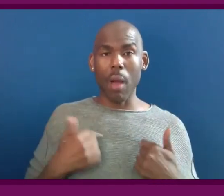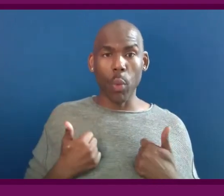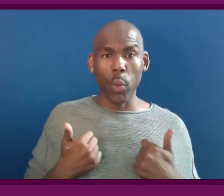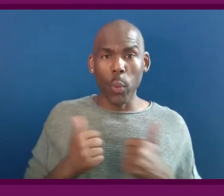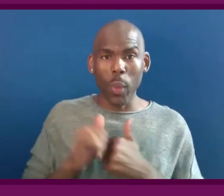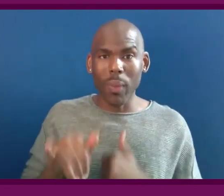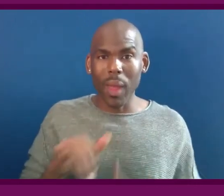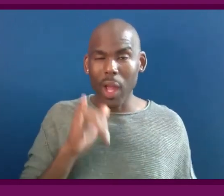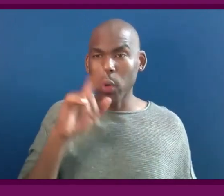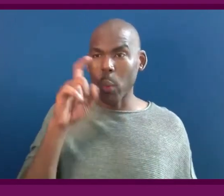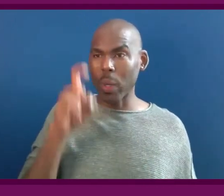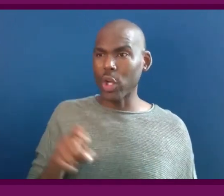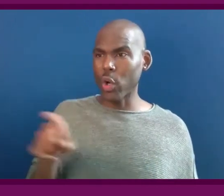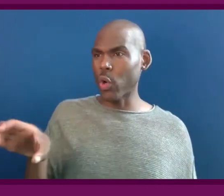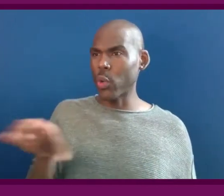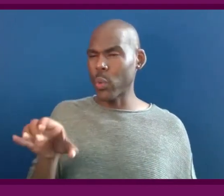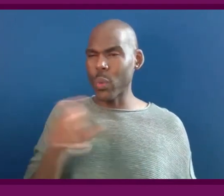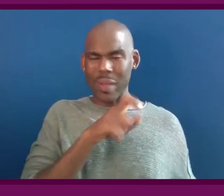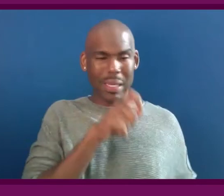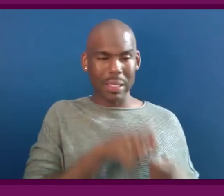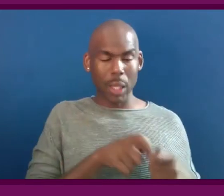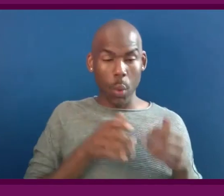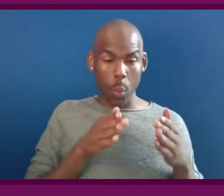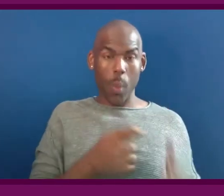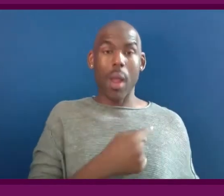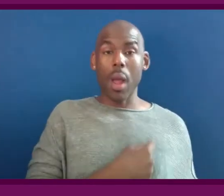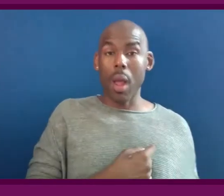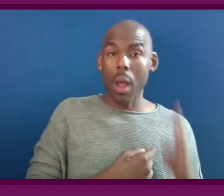I don't need her to do it the exact same way I would.